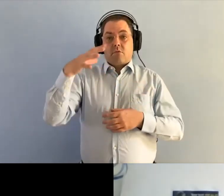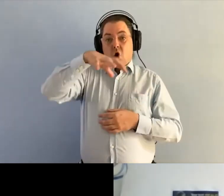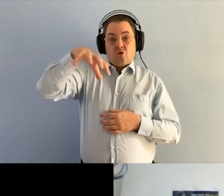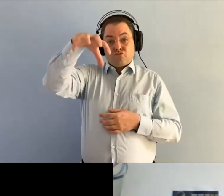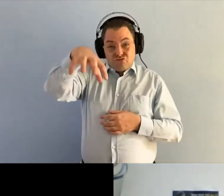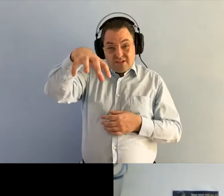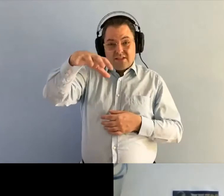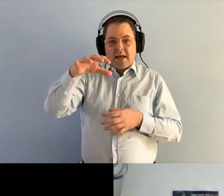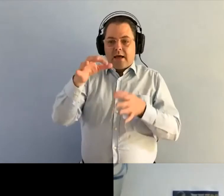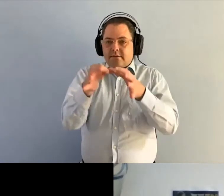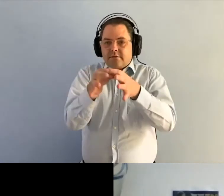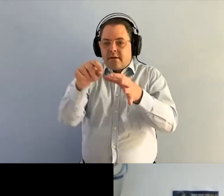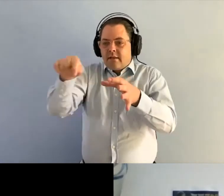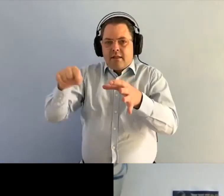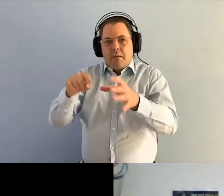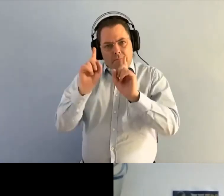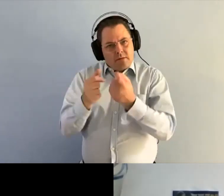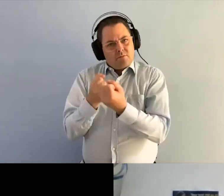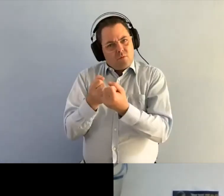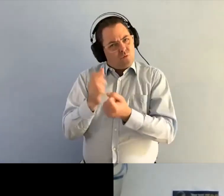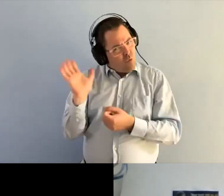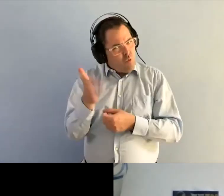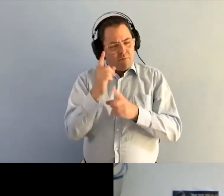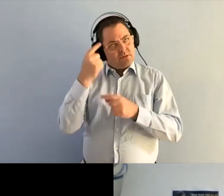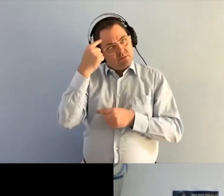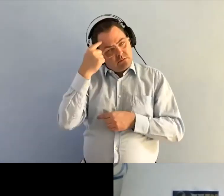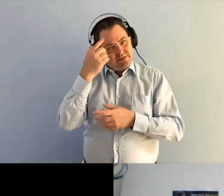with healthcare. All organizations, international, regional, and